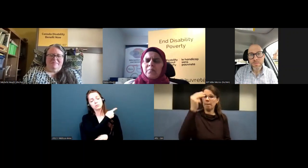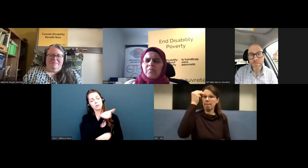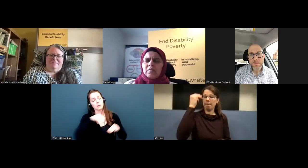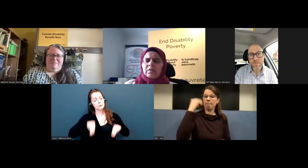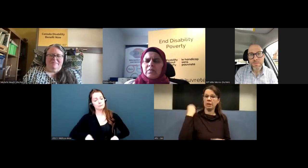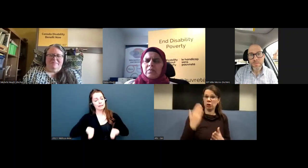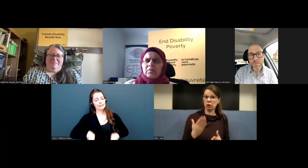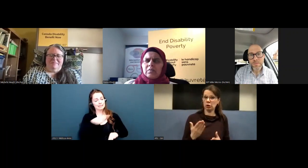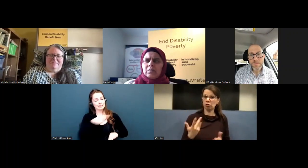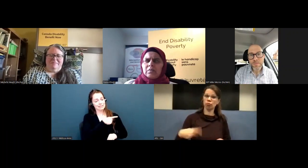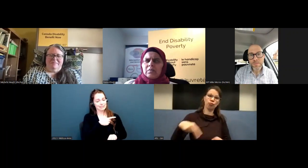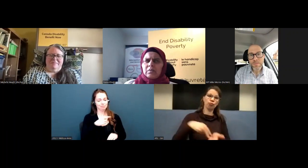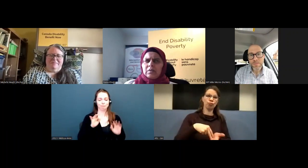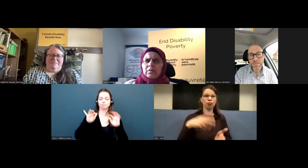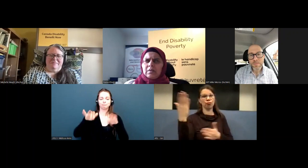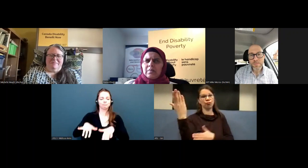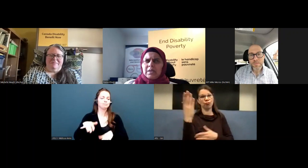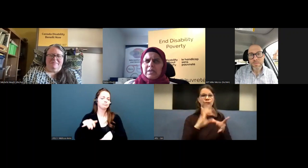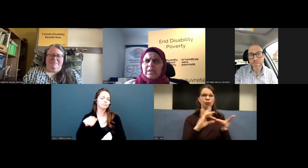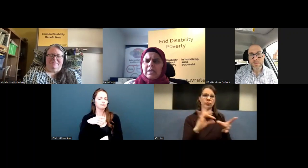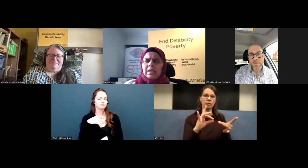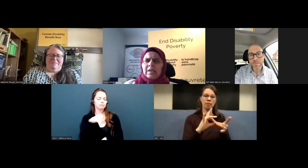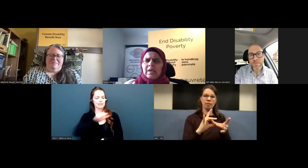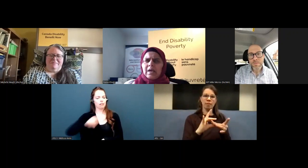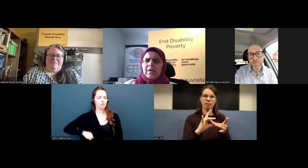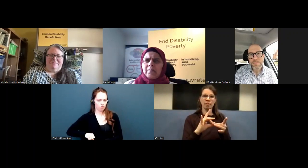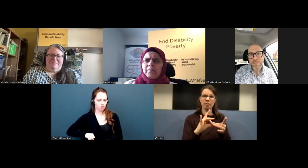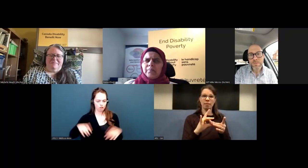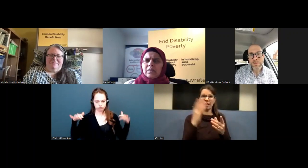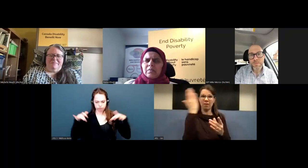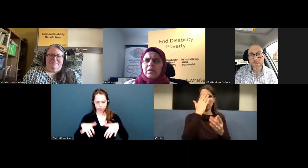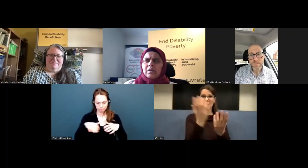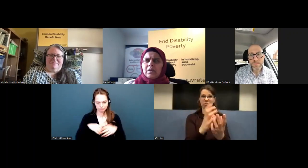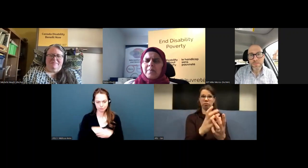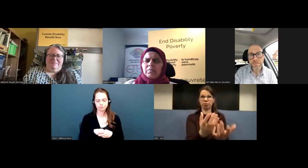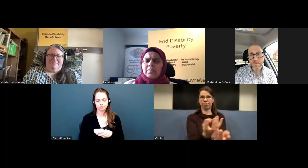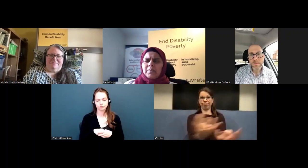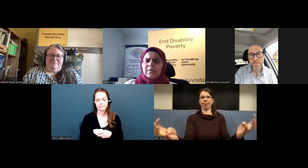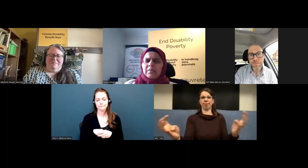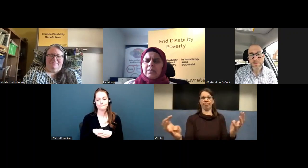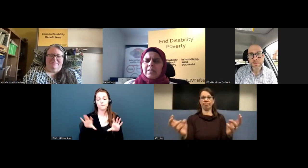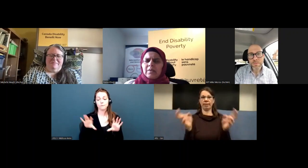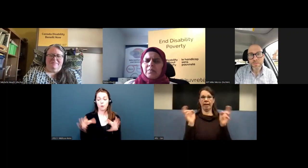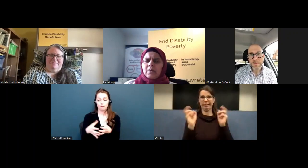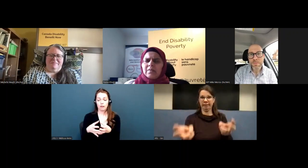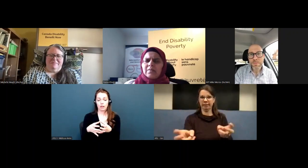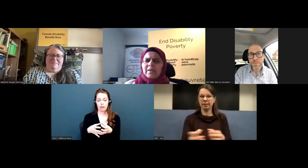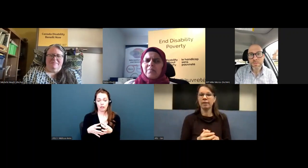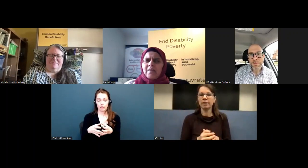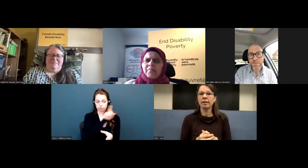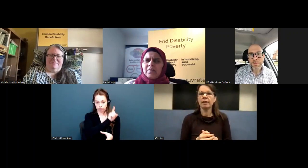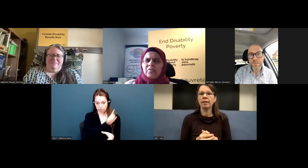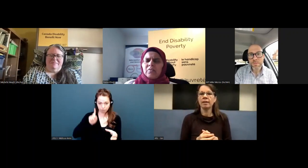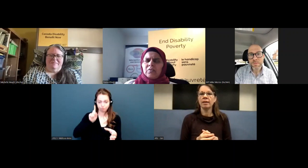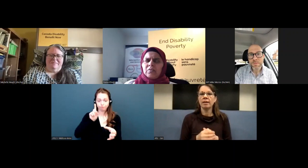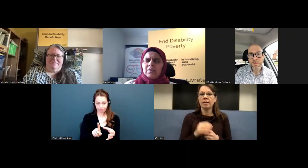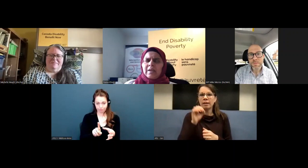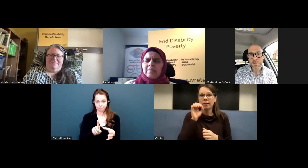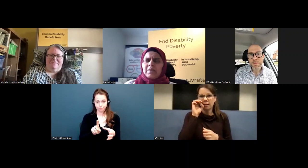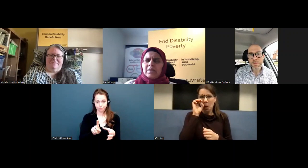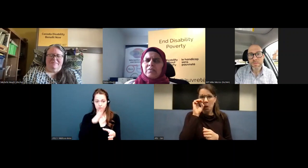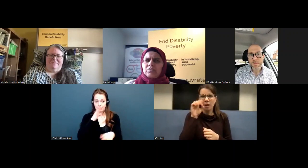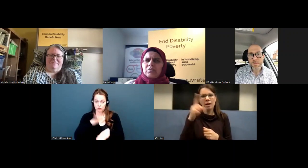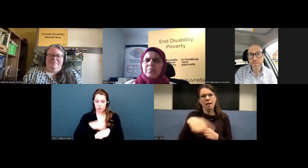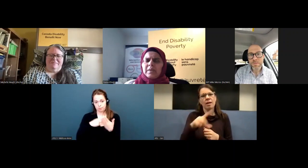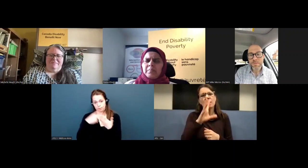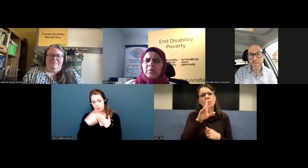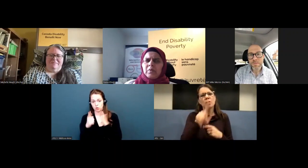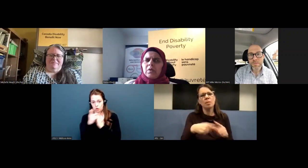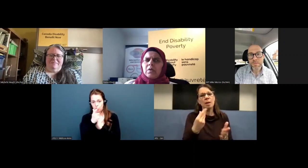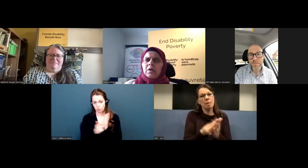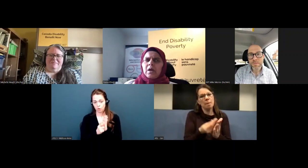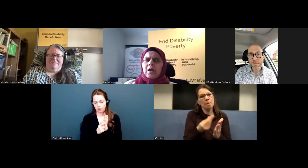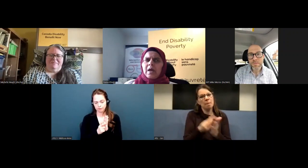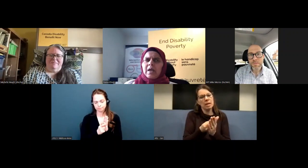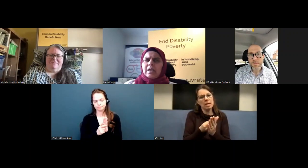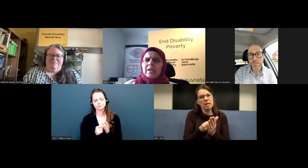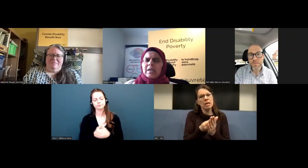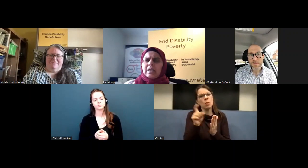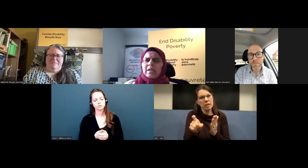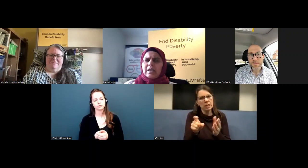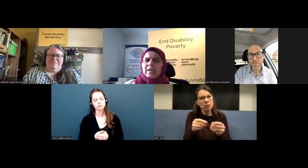THE COMMITTEE, ABOUT THE BILL THAT THERE WAS A REFERENCE TO GETTING MONEY TO THE PEOPLE